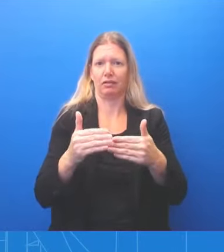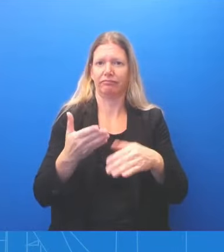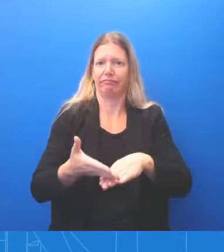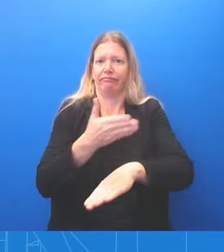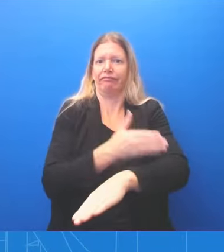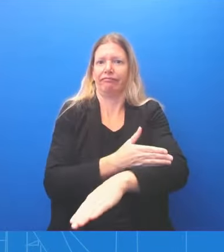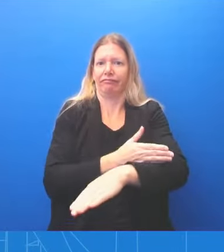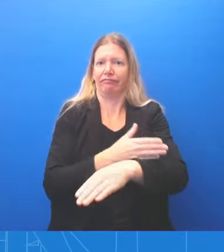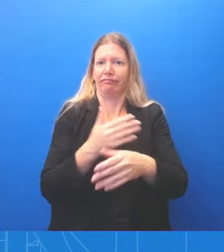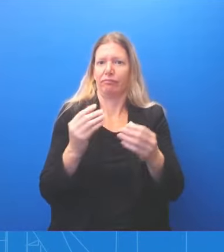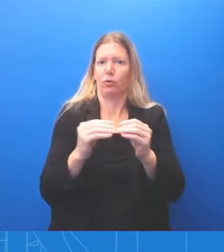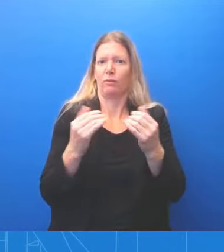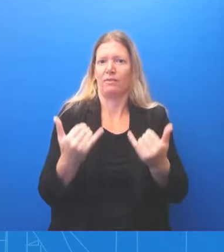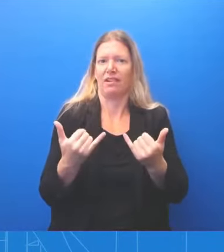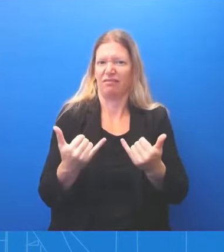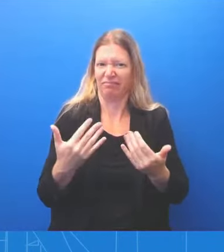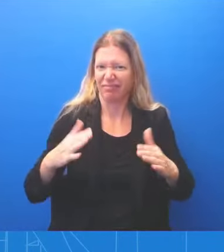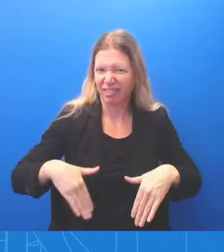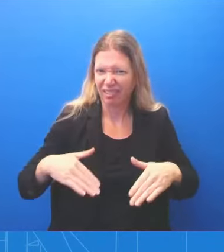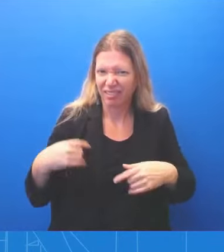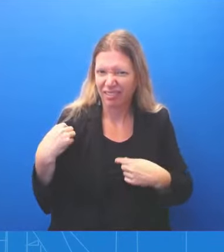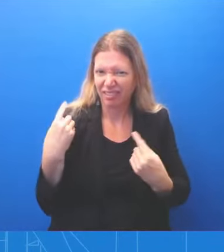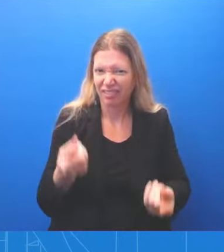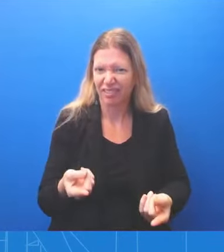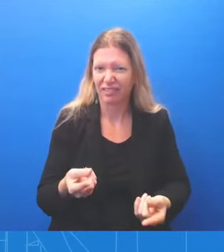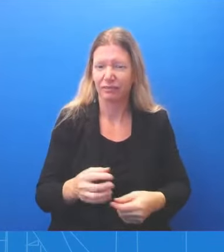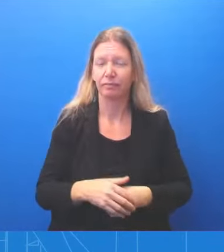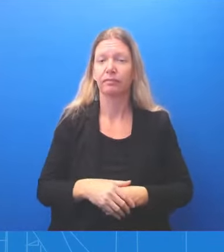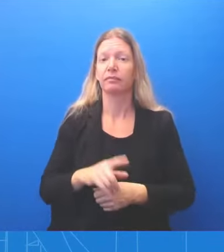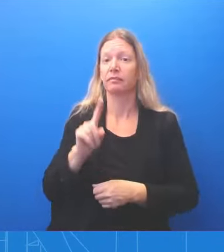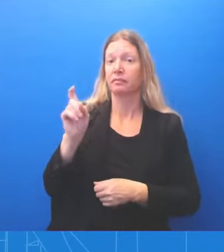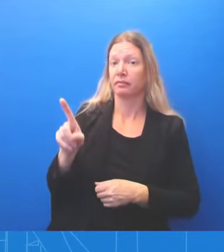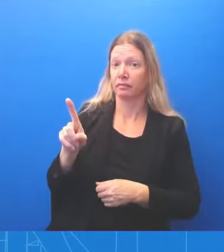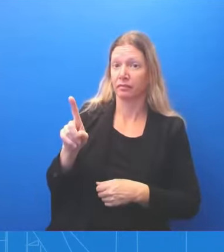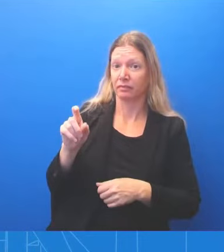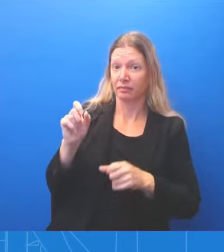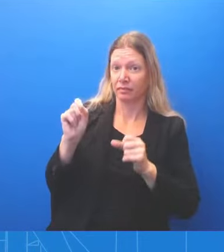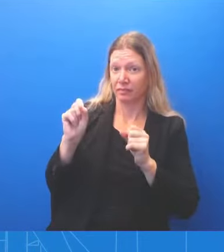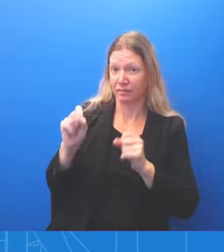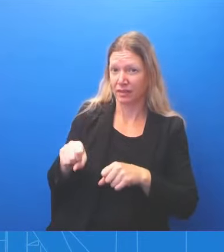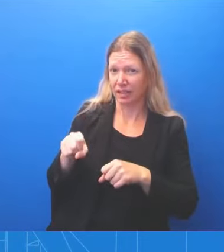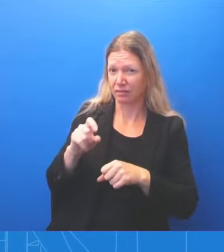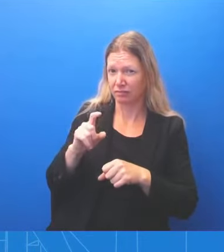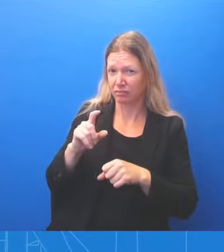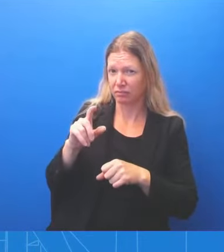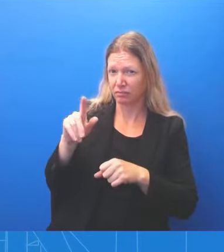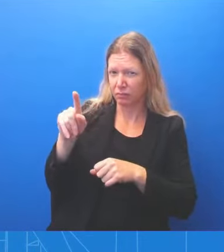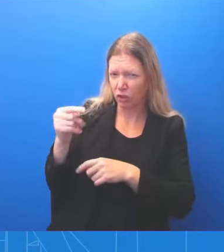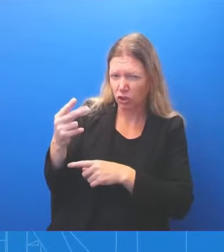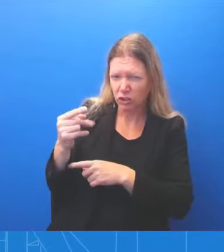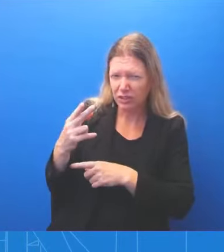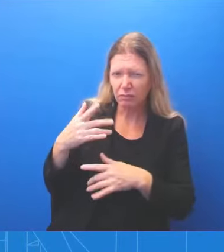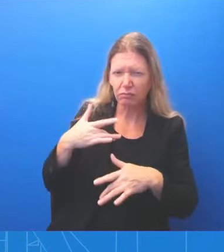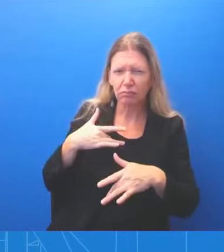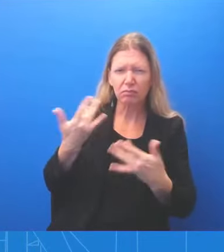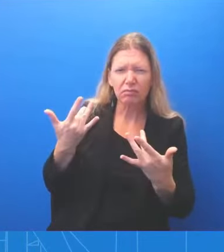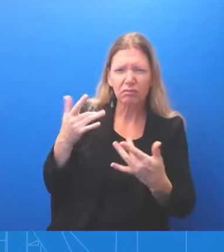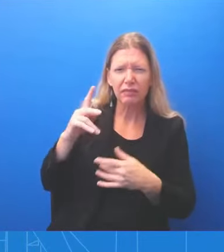The Press: And can I ask you -- just briefly, can you talk about Thursday, the Philadelphia trip? What's -- what's the plan? Ms. Jean-Pierre: So, I don't have anything to share on Thursday.